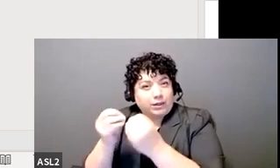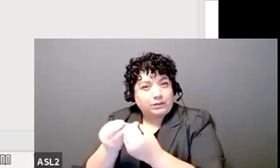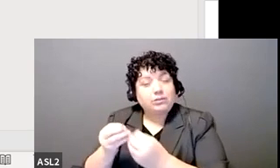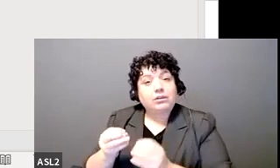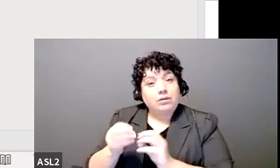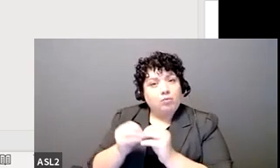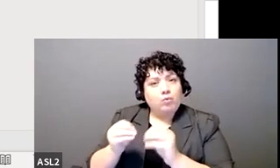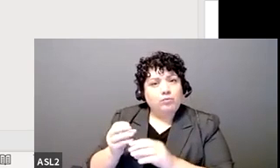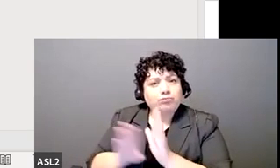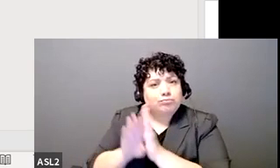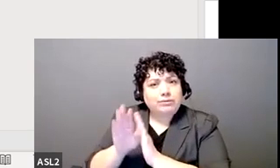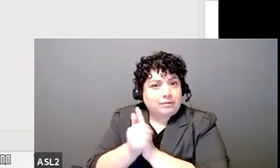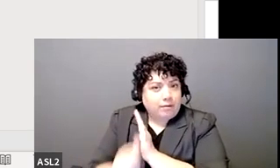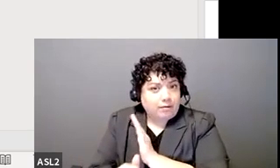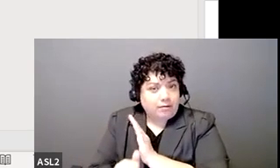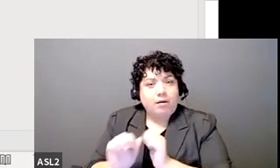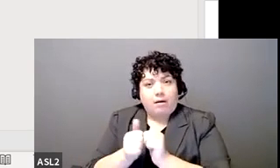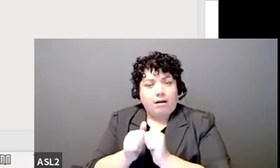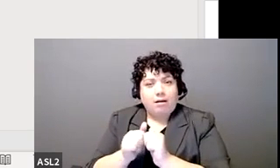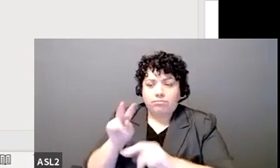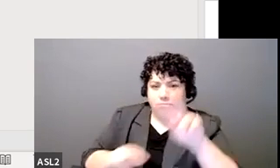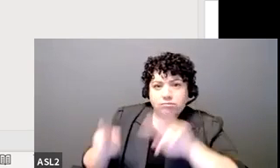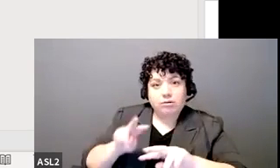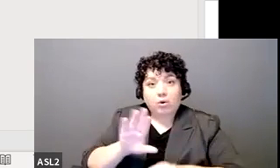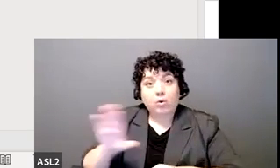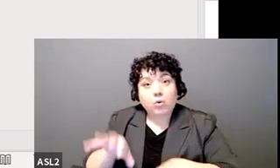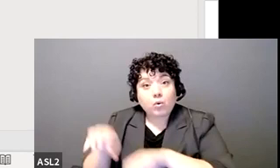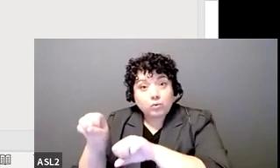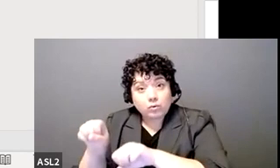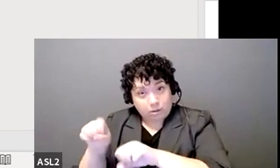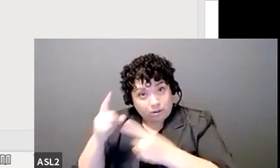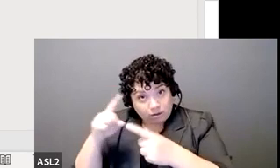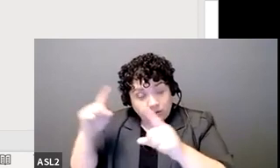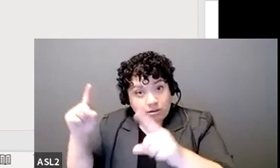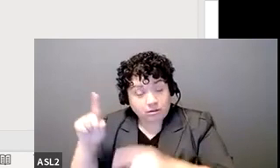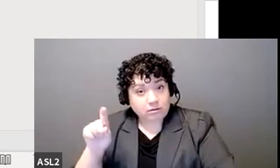to assess how the impacts of the work that they're doing but there's also a need on the flip side of